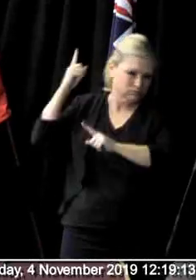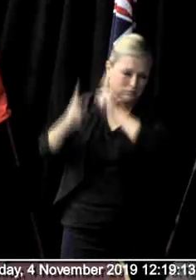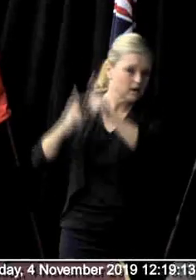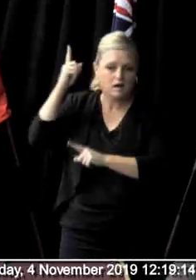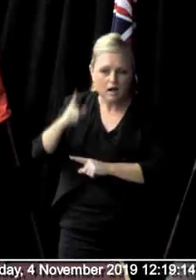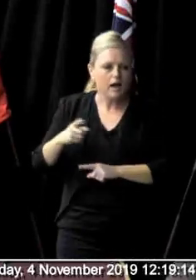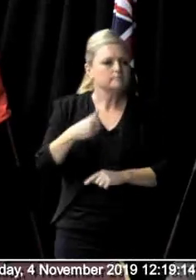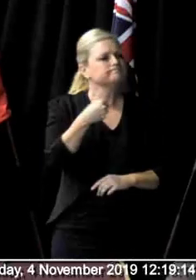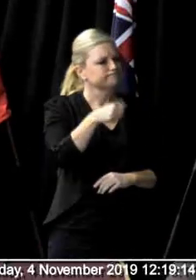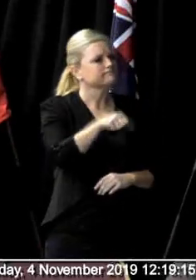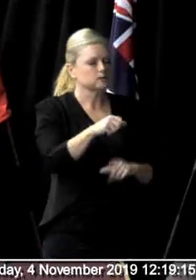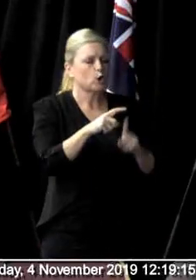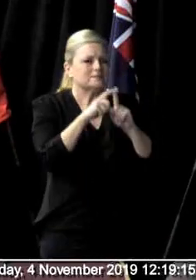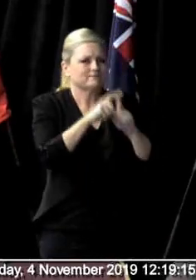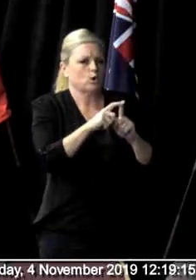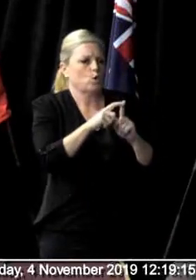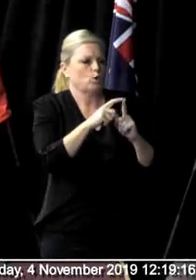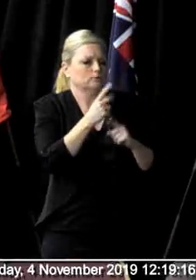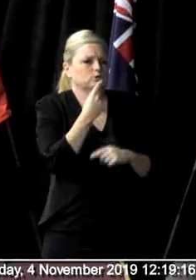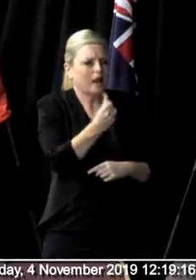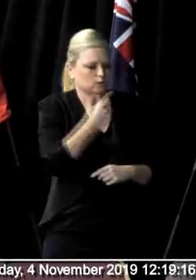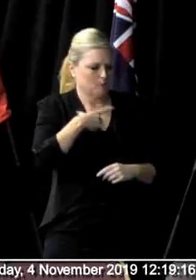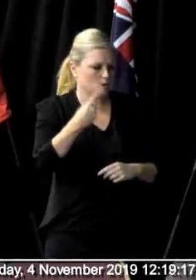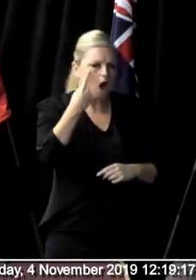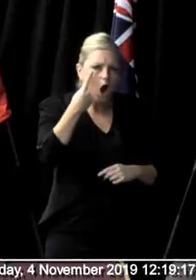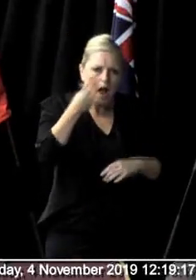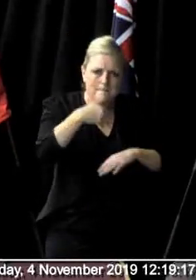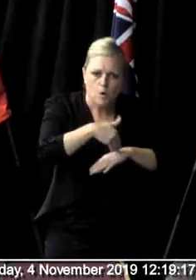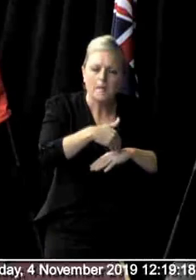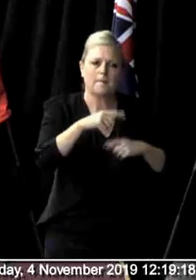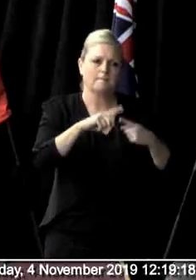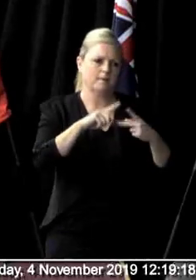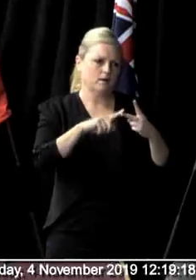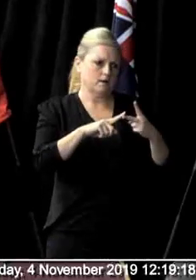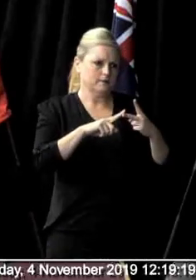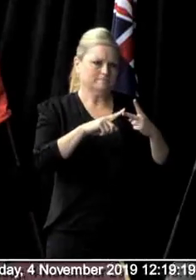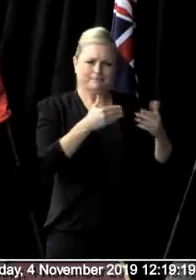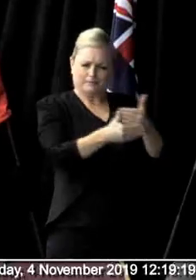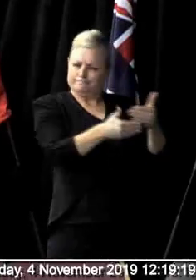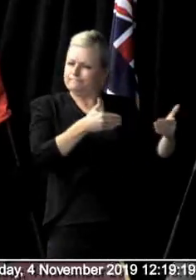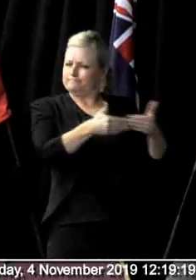.. included her vision? FEMALE: Yes. Lack of sense of depth with her vision? FEMALE: Yes, that’s right.